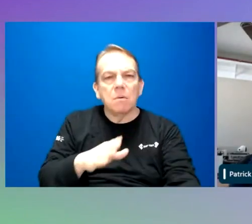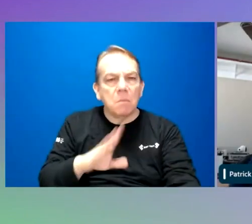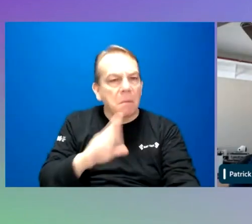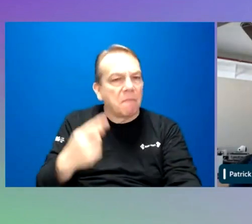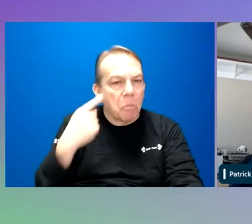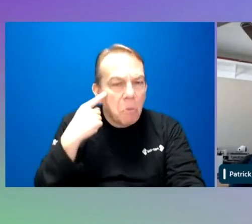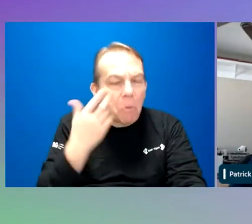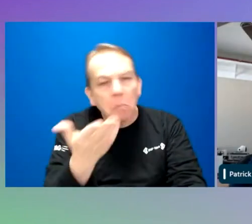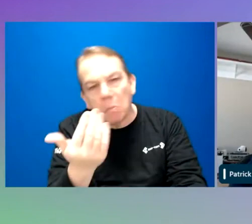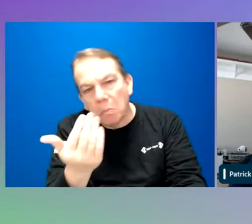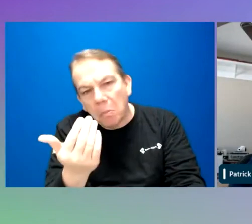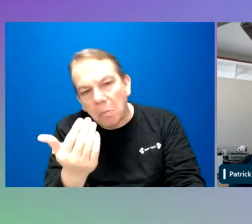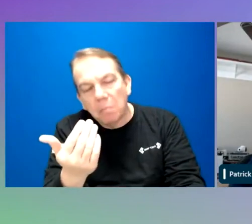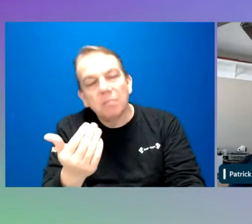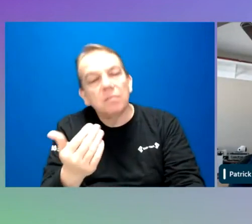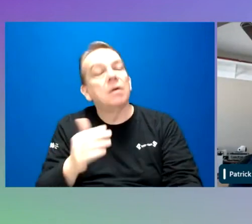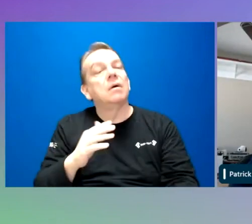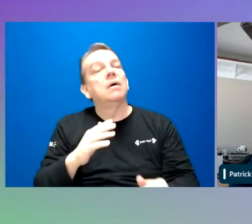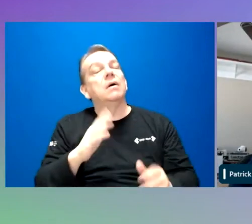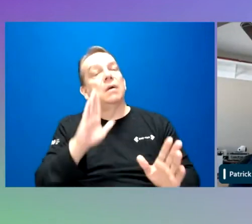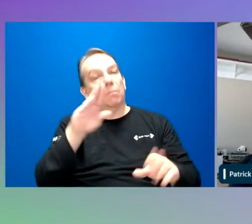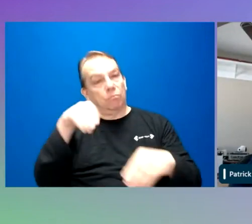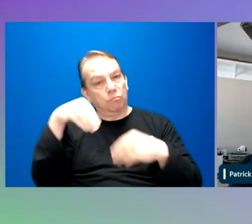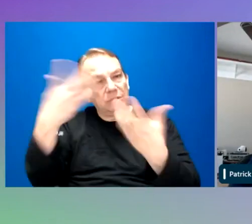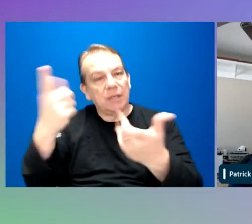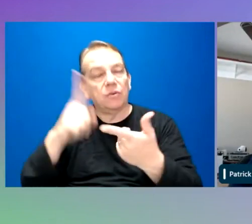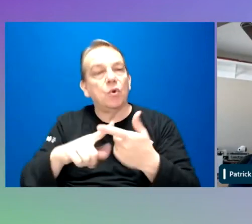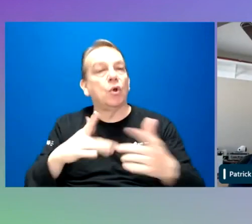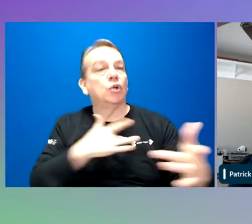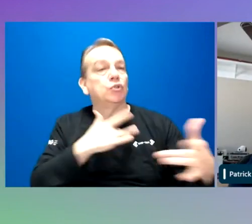concern on and present it in a positive way. Don't bash your